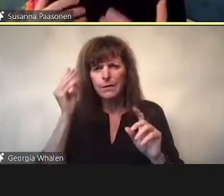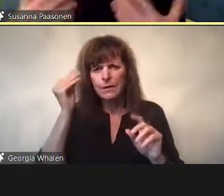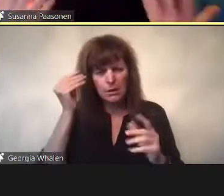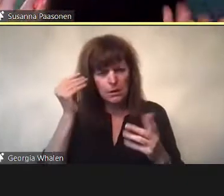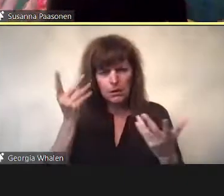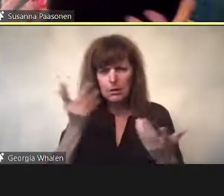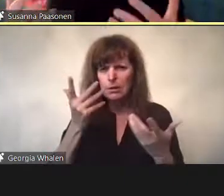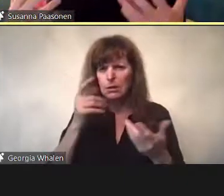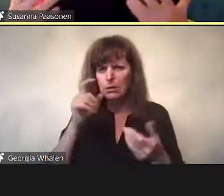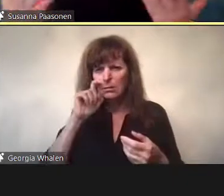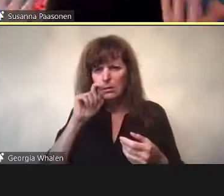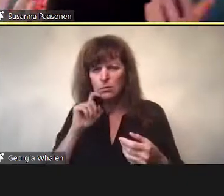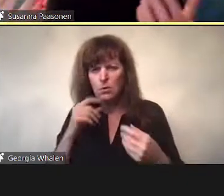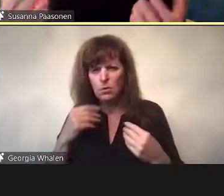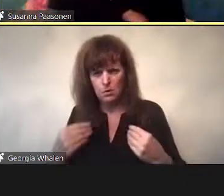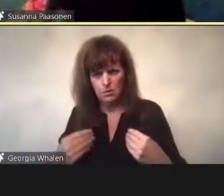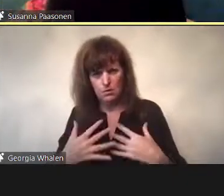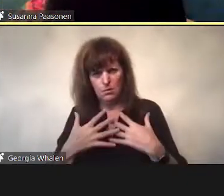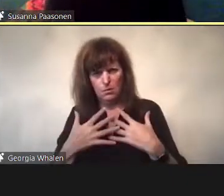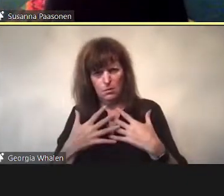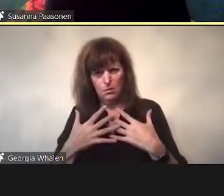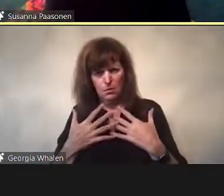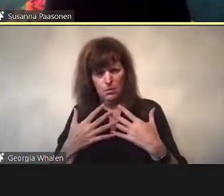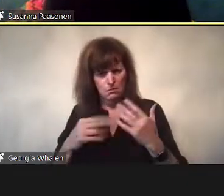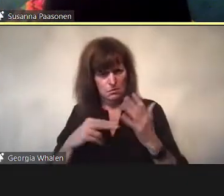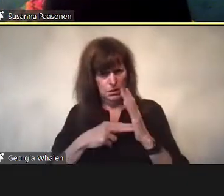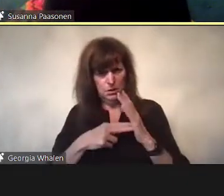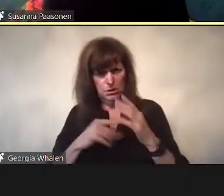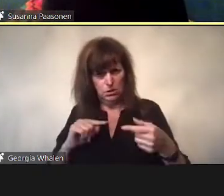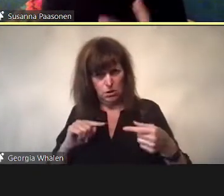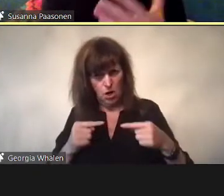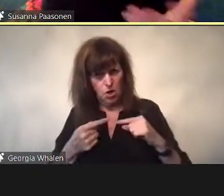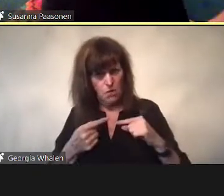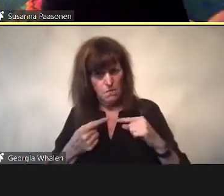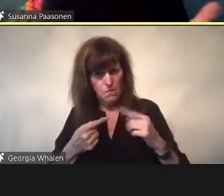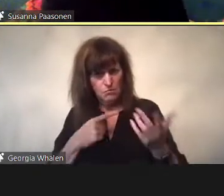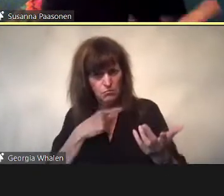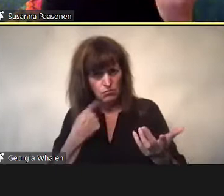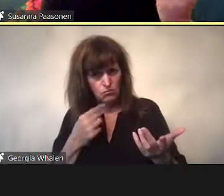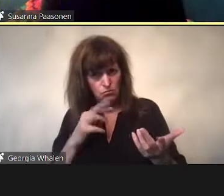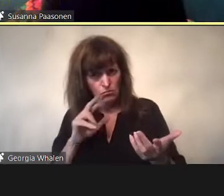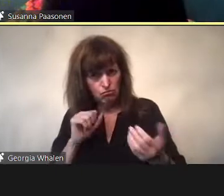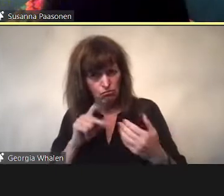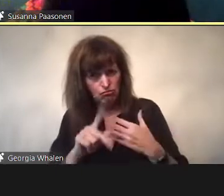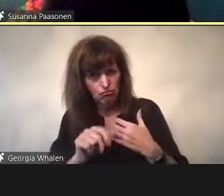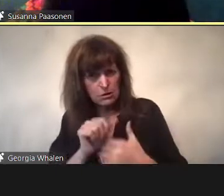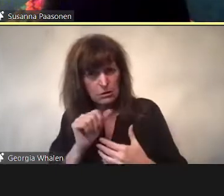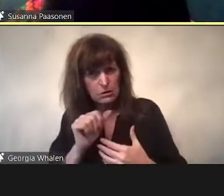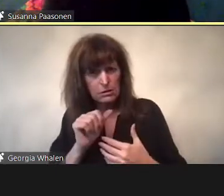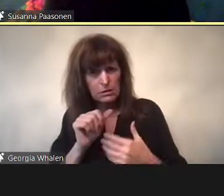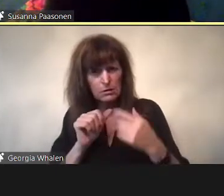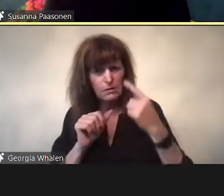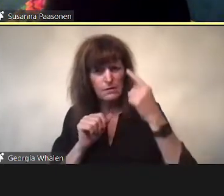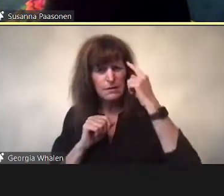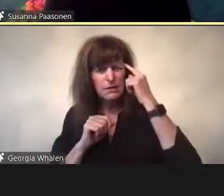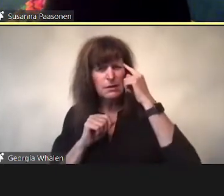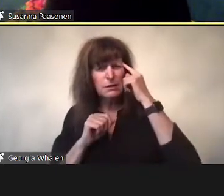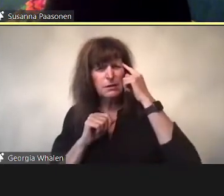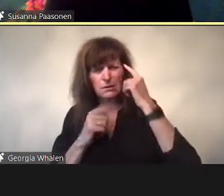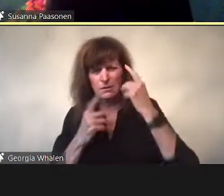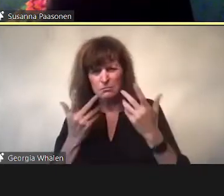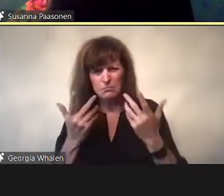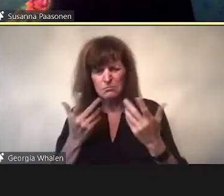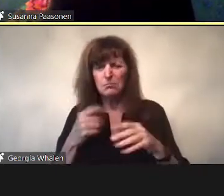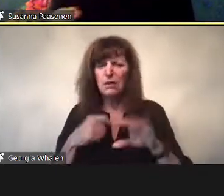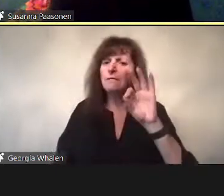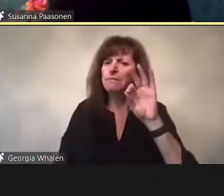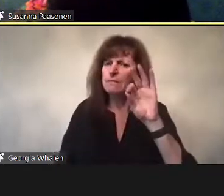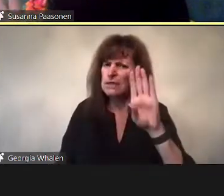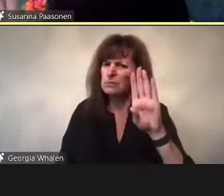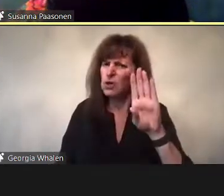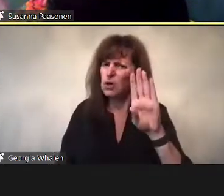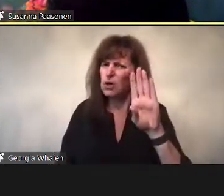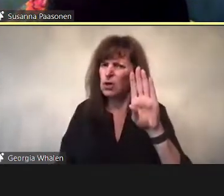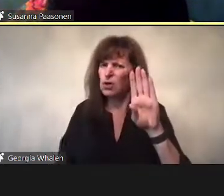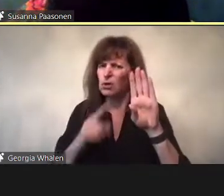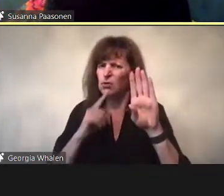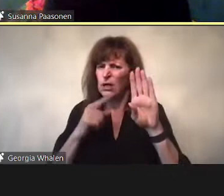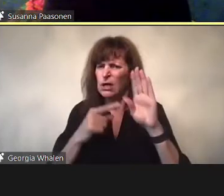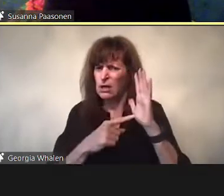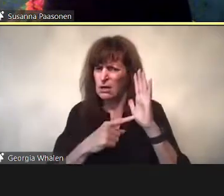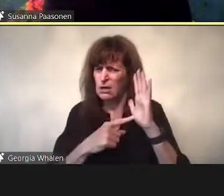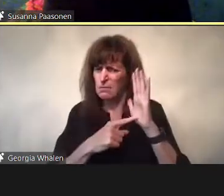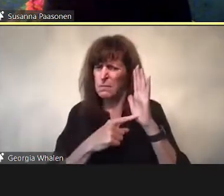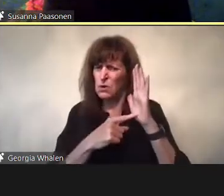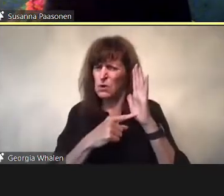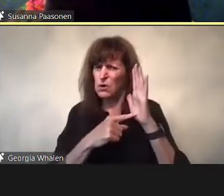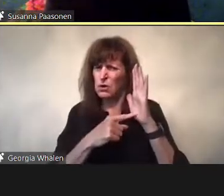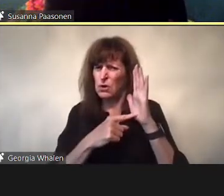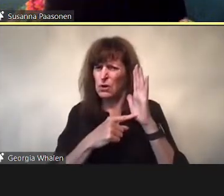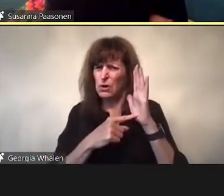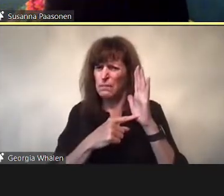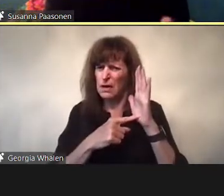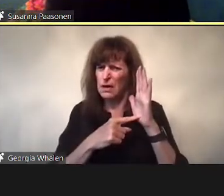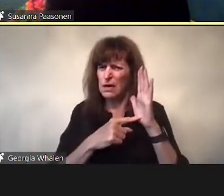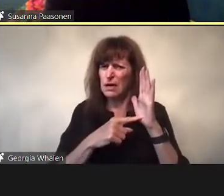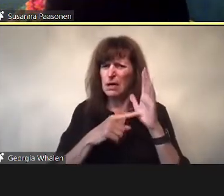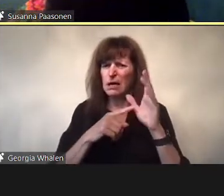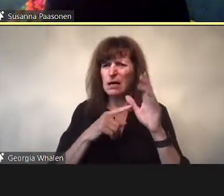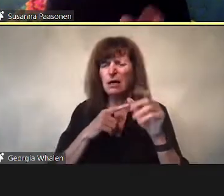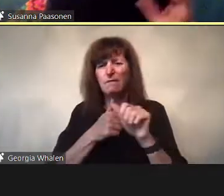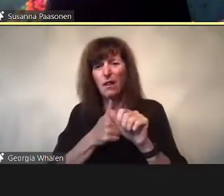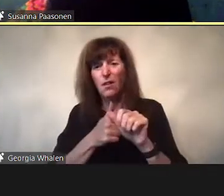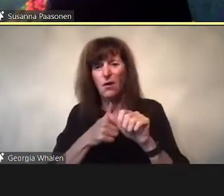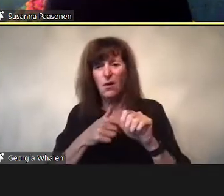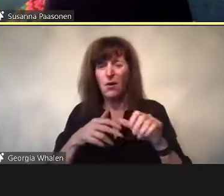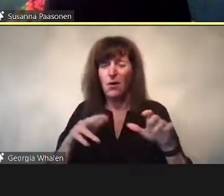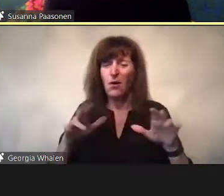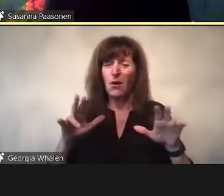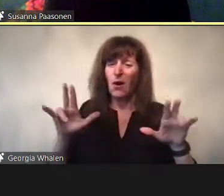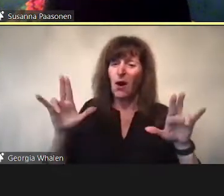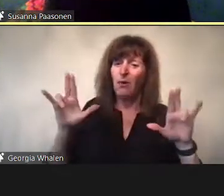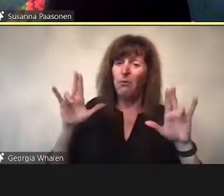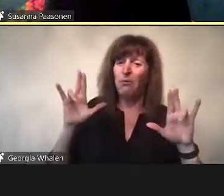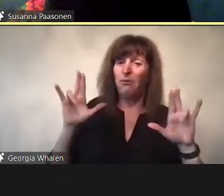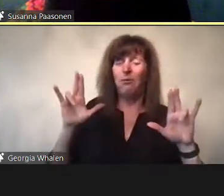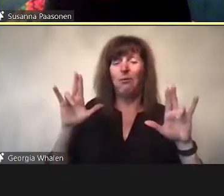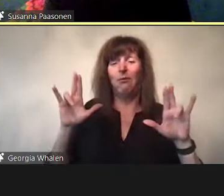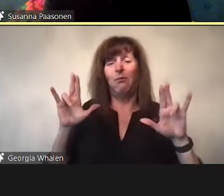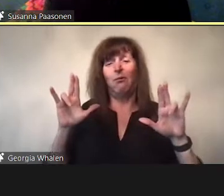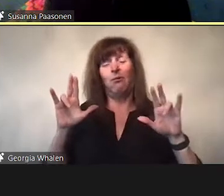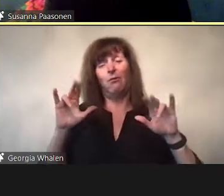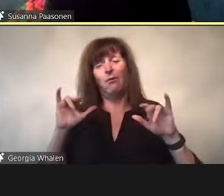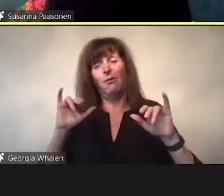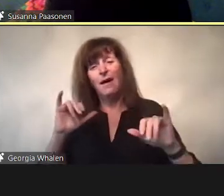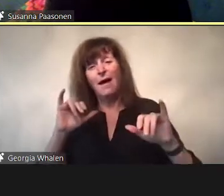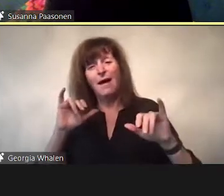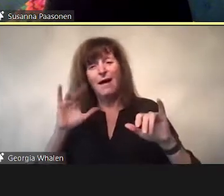They are equally strict for different reasons.